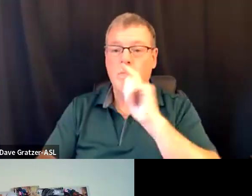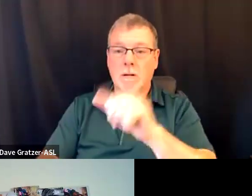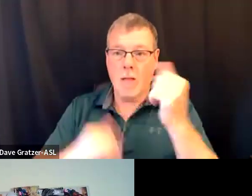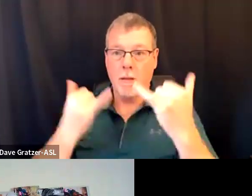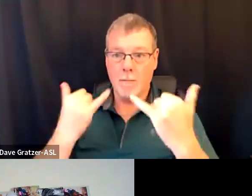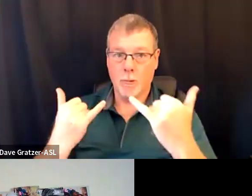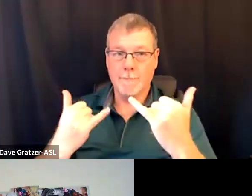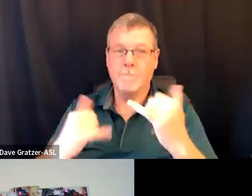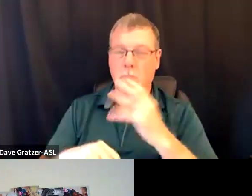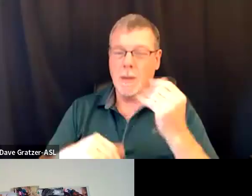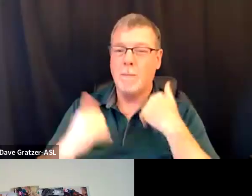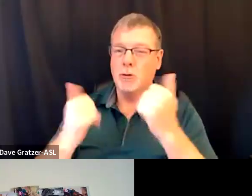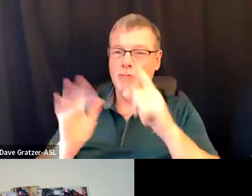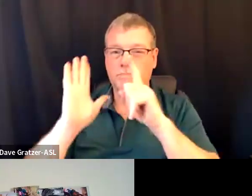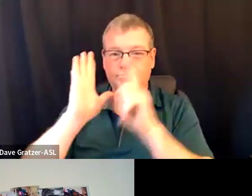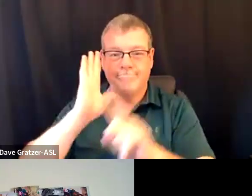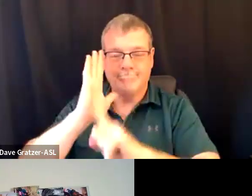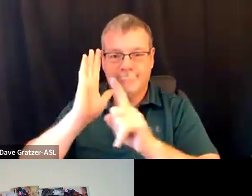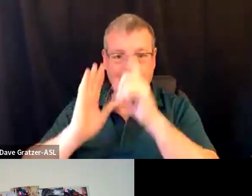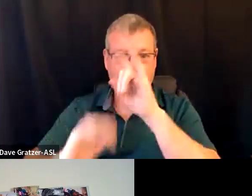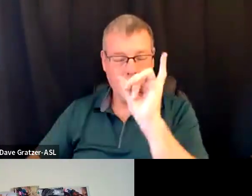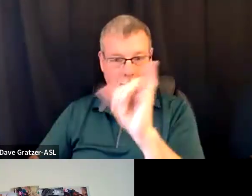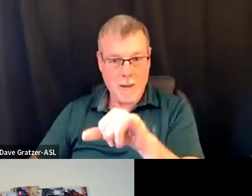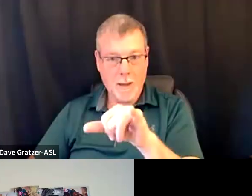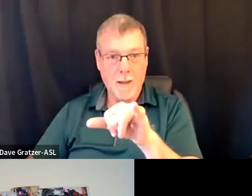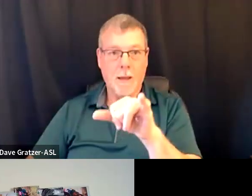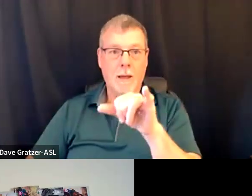And I was trying to dig into that as you were talking.